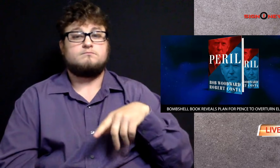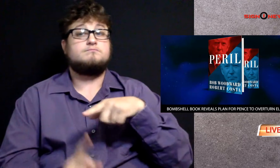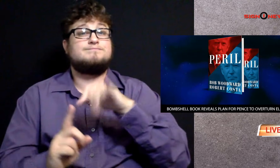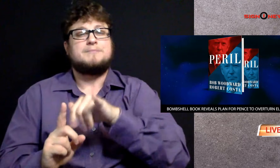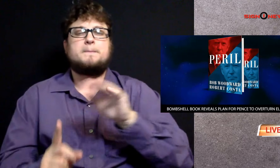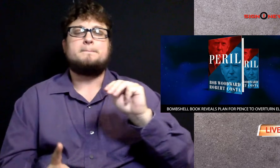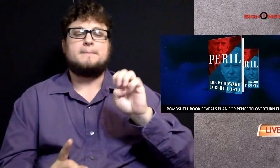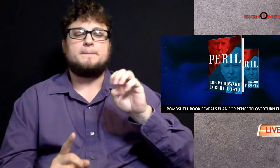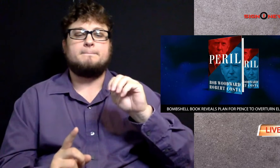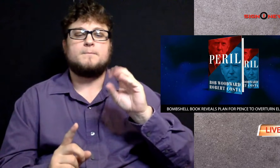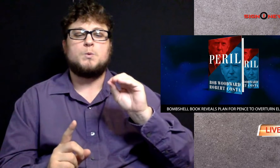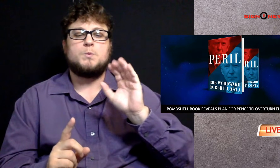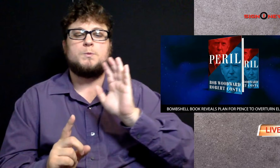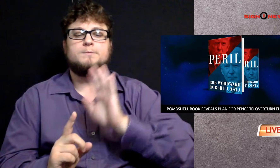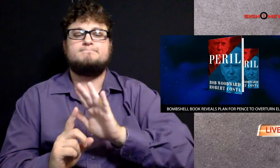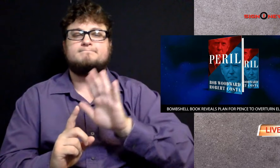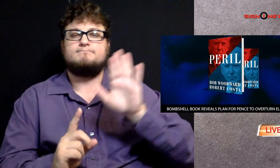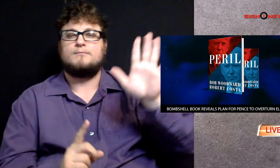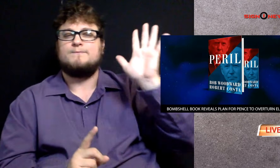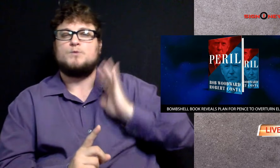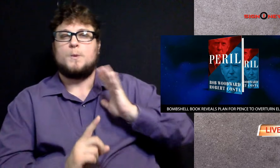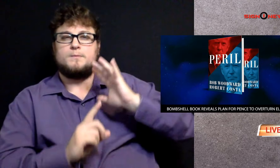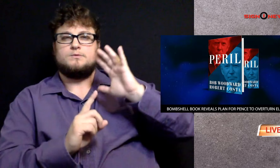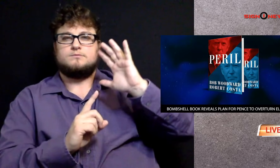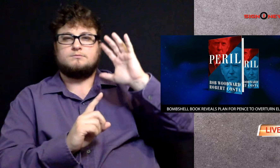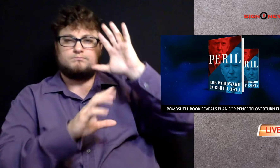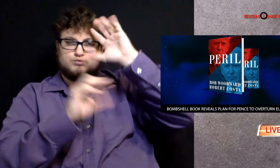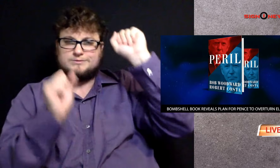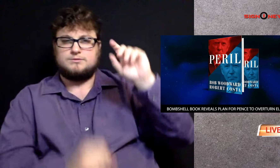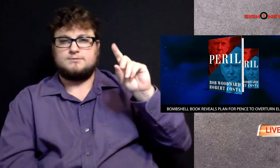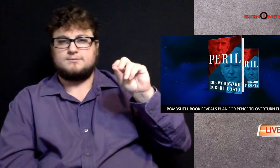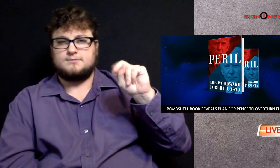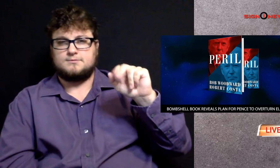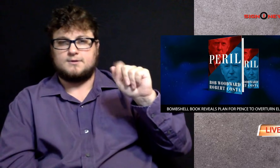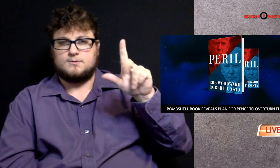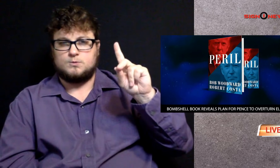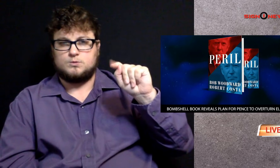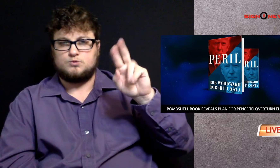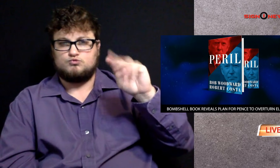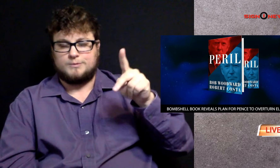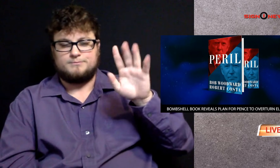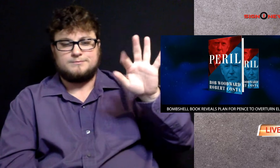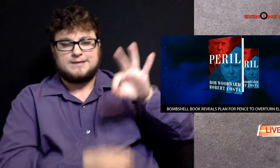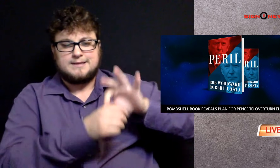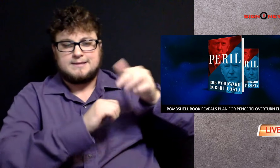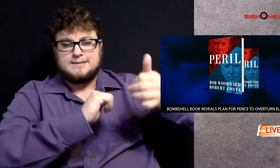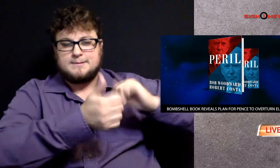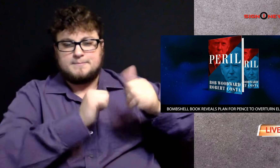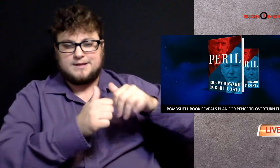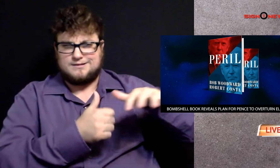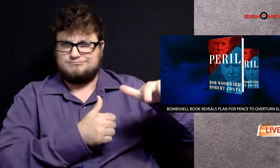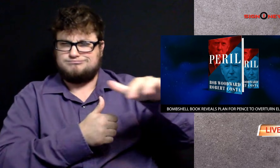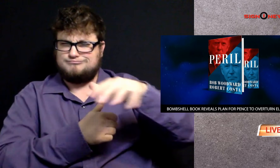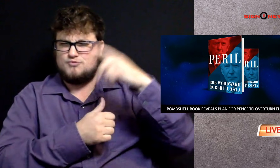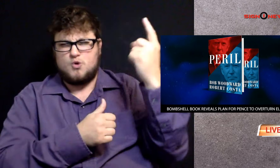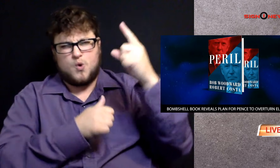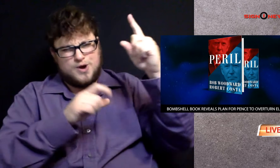according to a new bombshell book entitled peril a memo from former president donald trump's